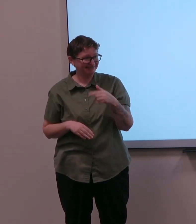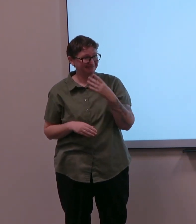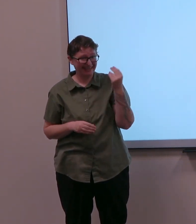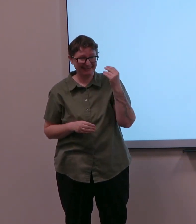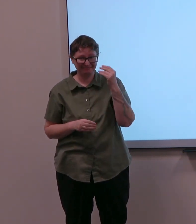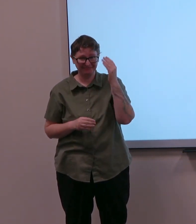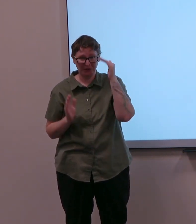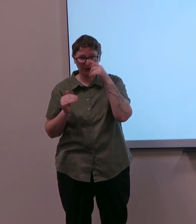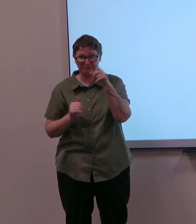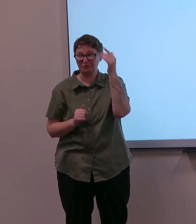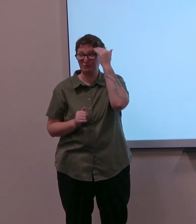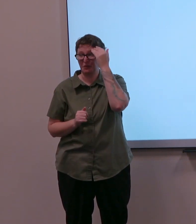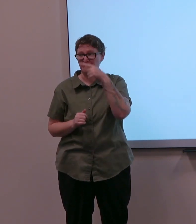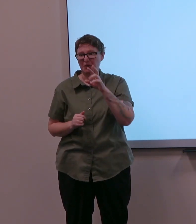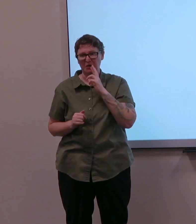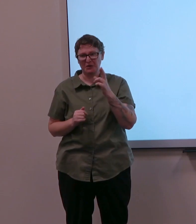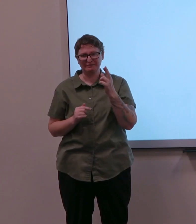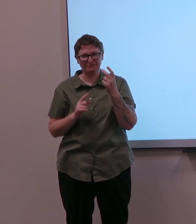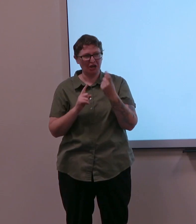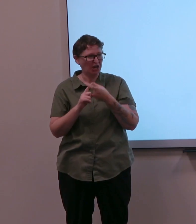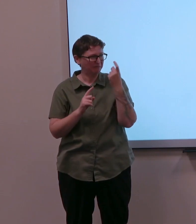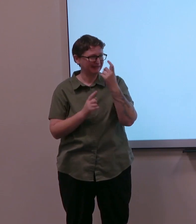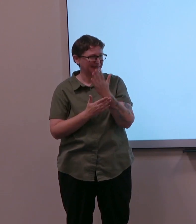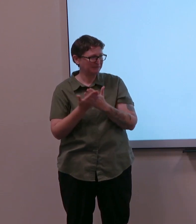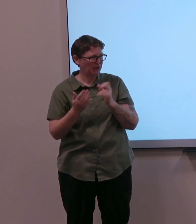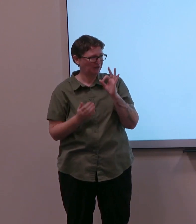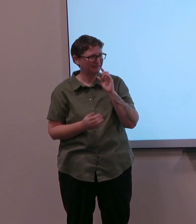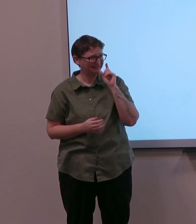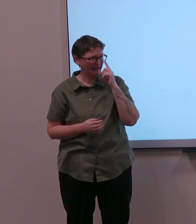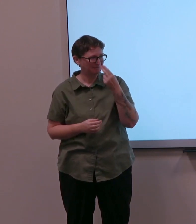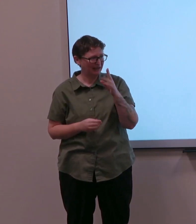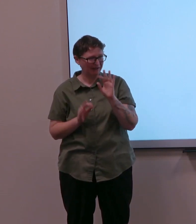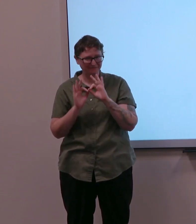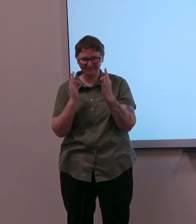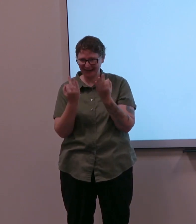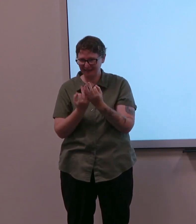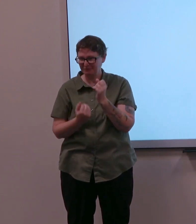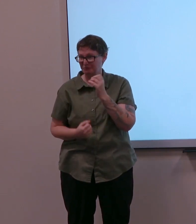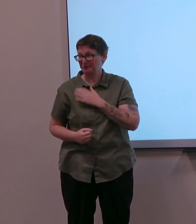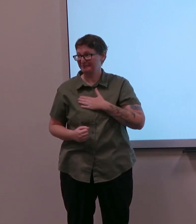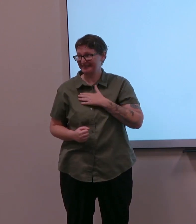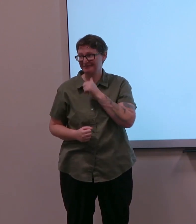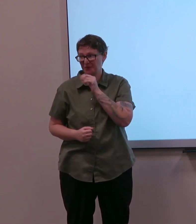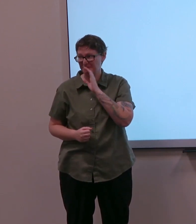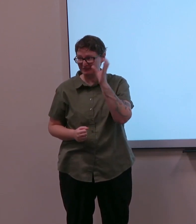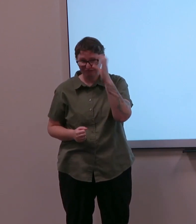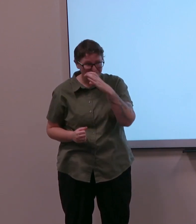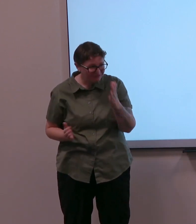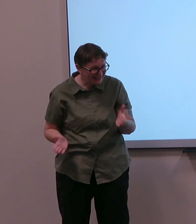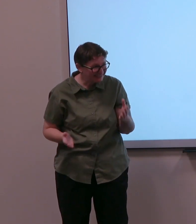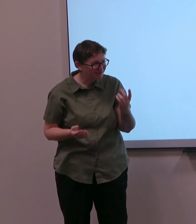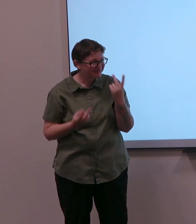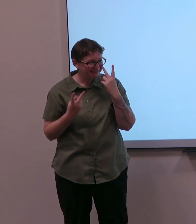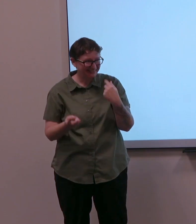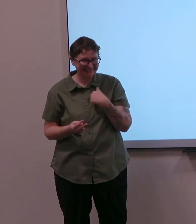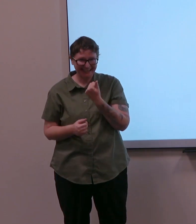journey after this summer is over. I hope you know you are automatically a part of the Deaf Hub family, so please don't be a stranger.